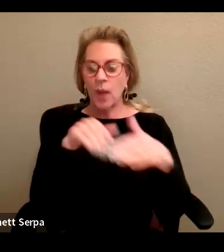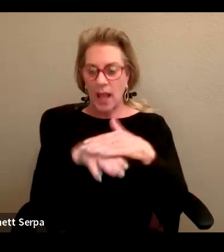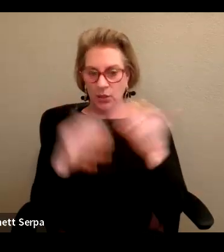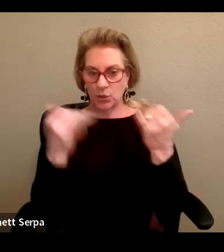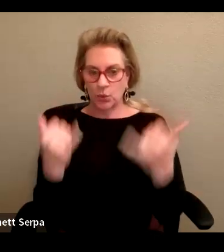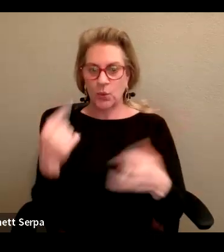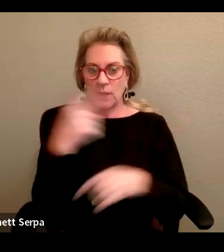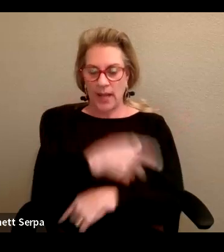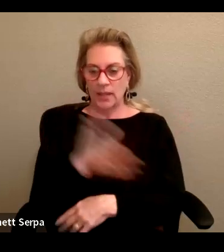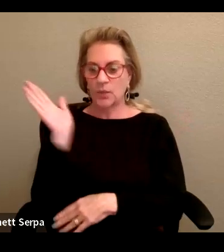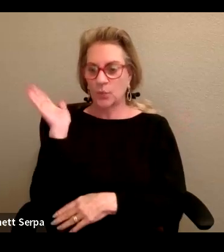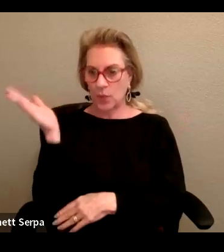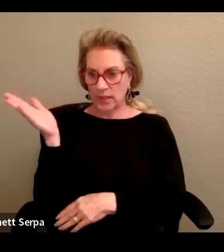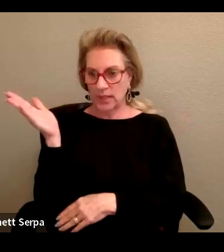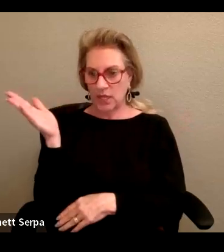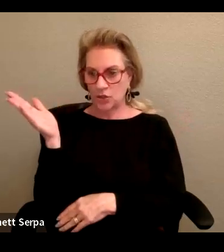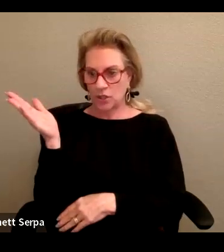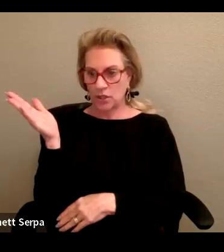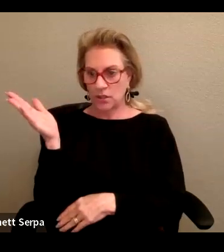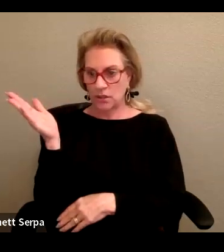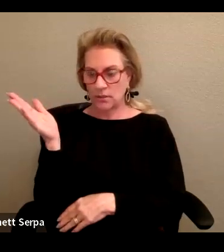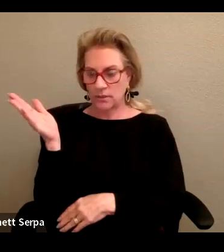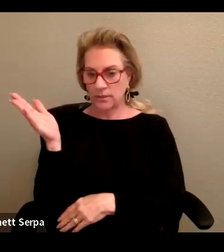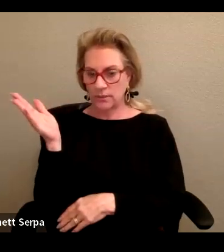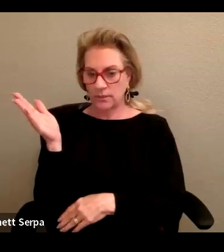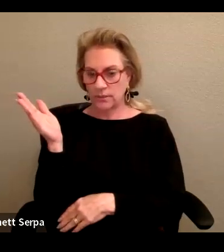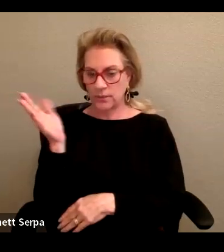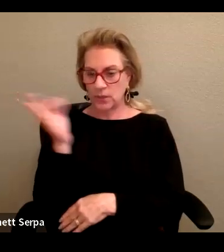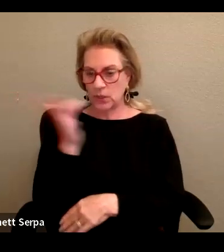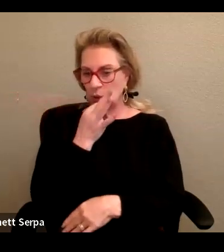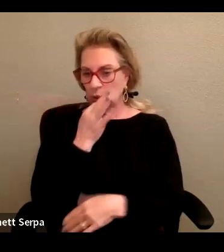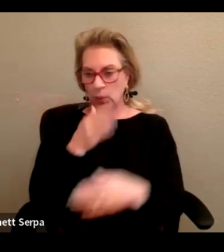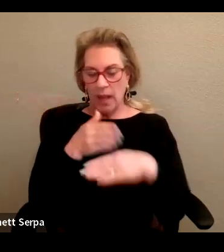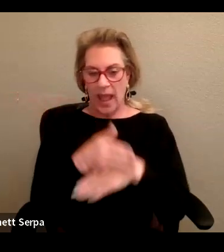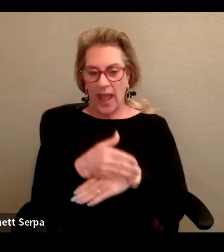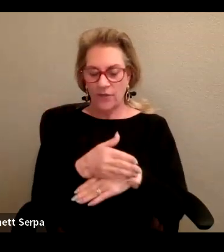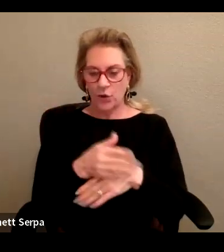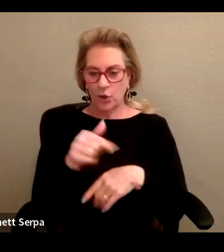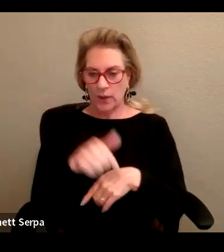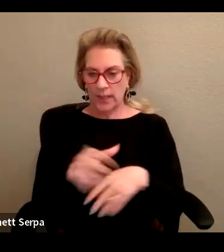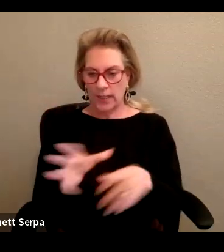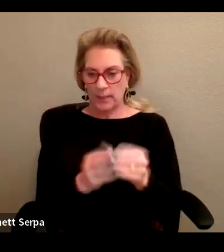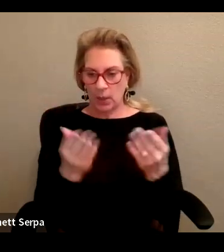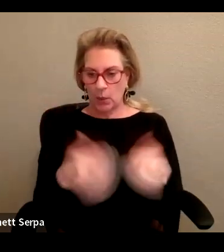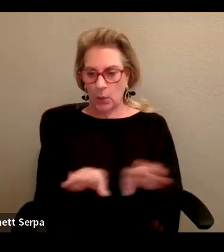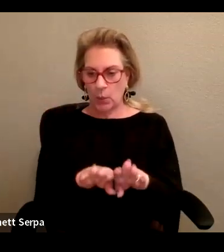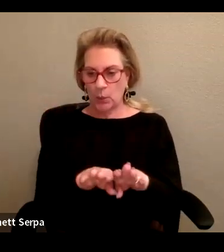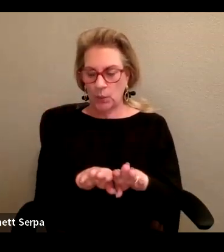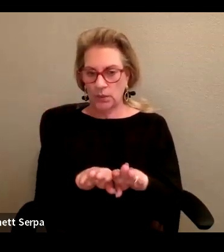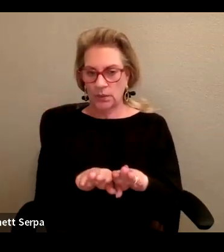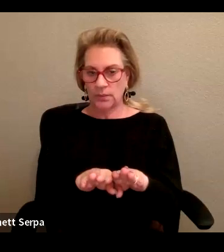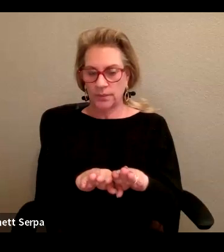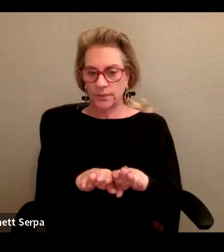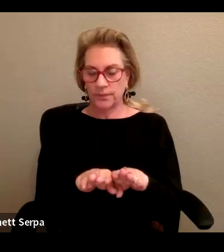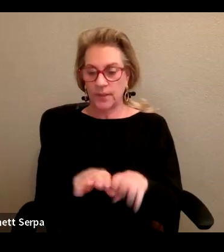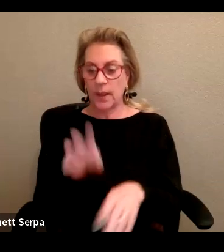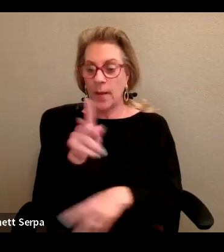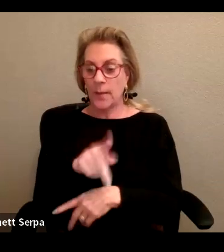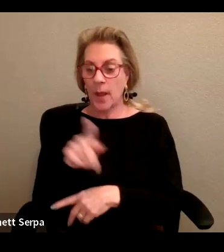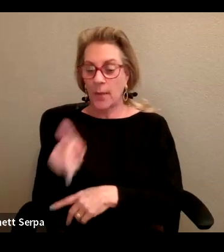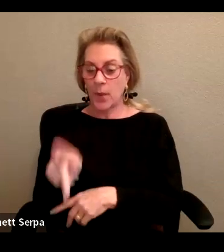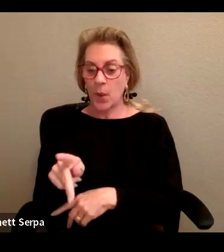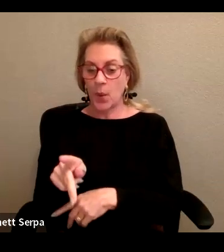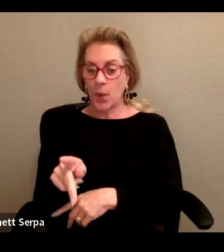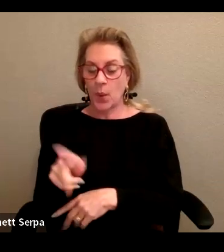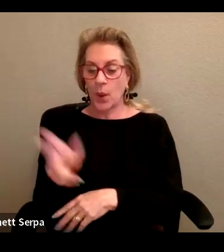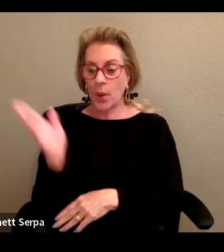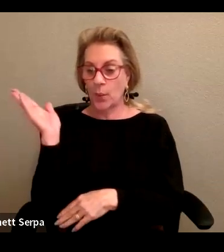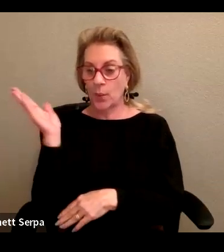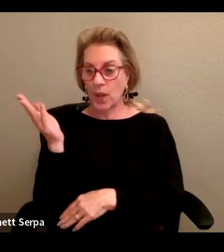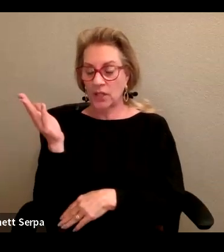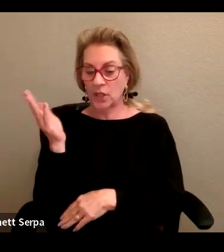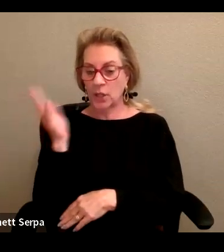presentation uh shortly after uh the conclusion uh you the PowerPoint presentations are on our